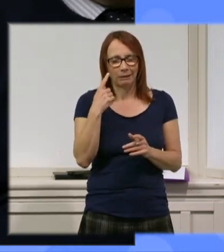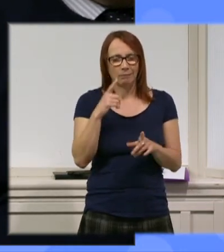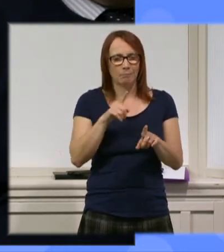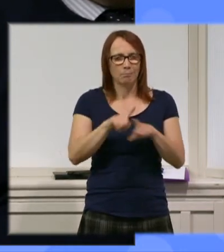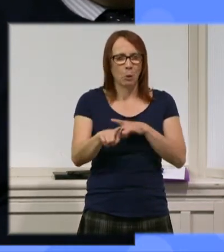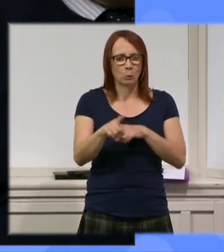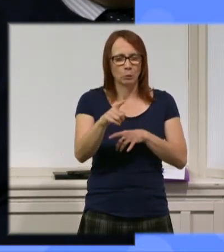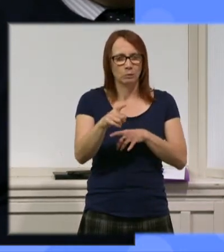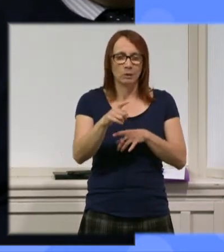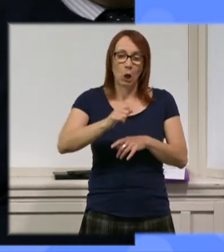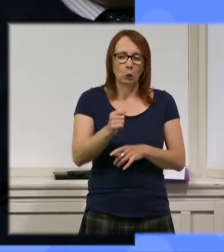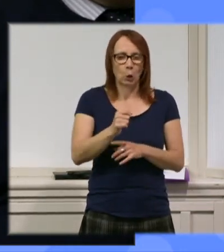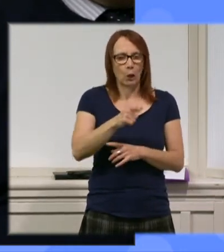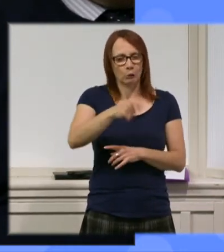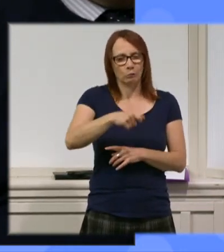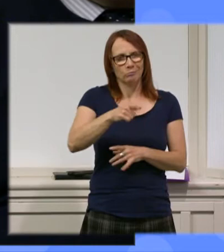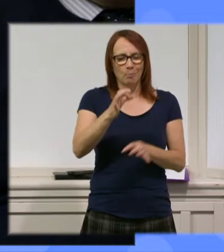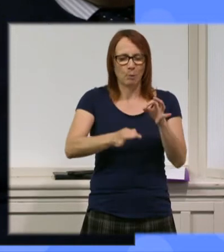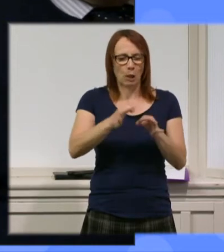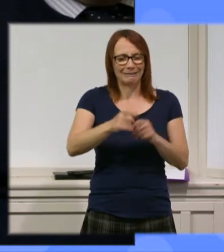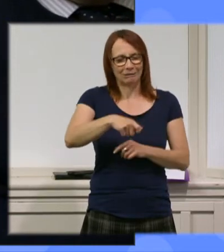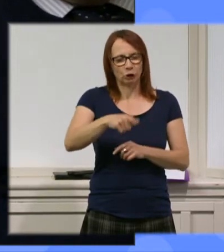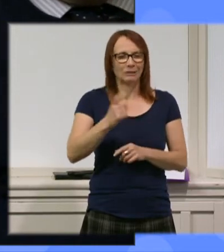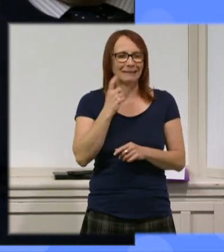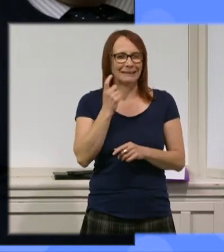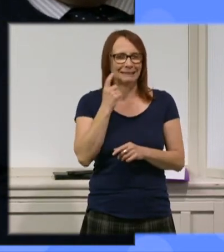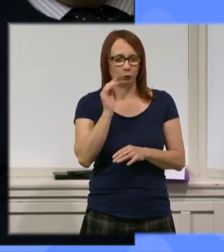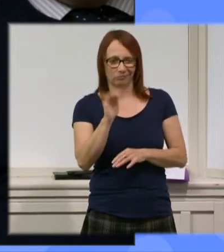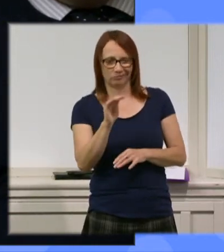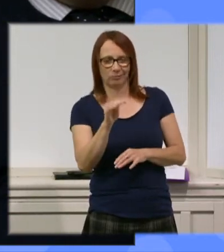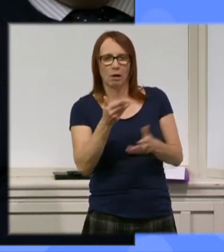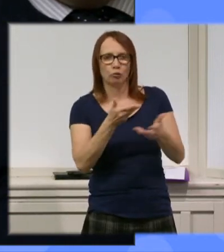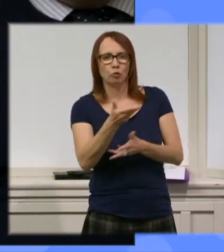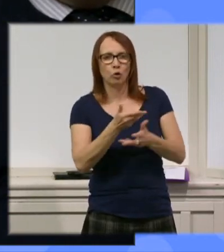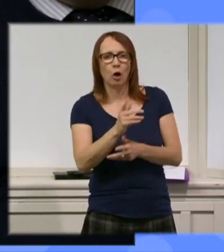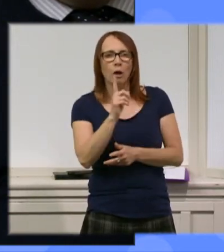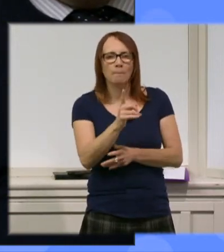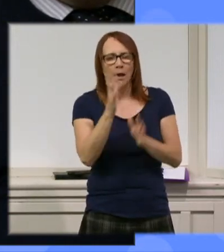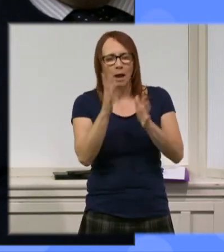Scotland are accessible but we also need to be clear about who's accountable for